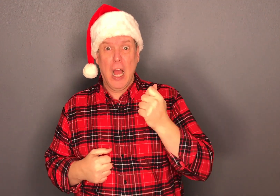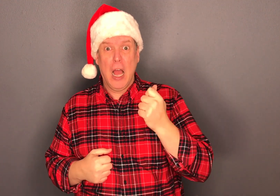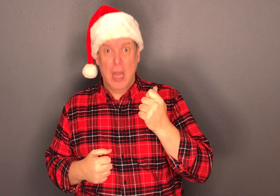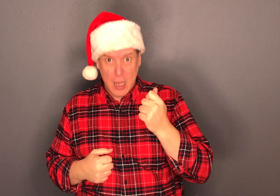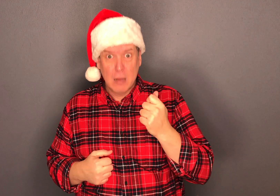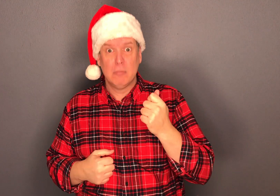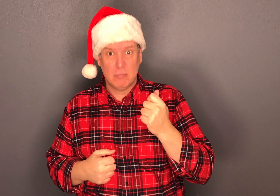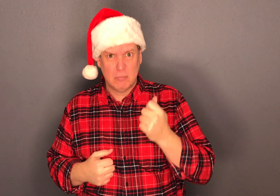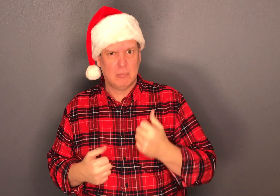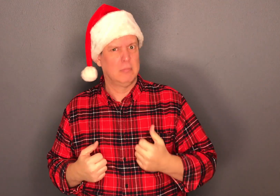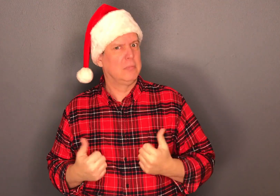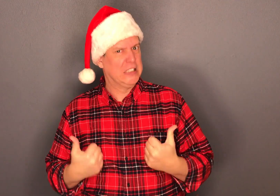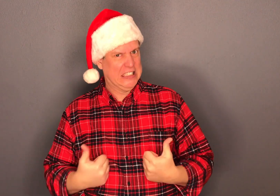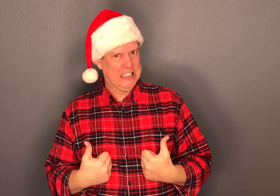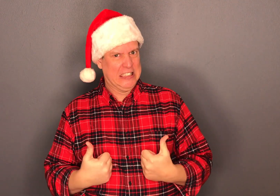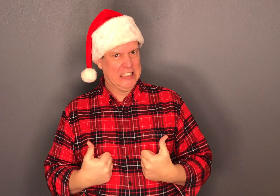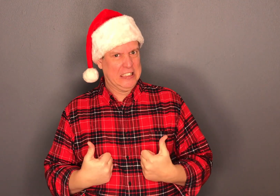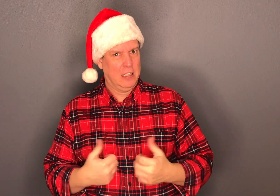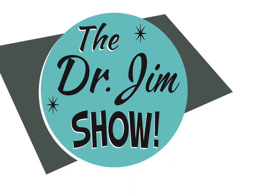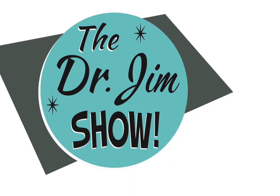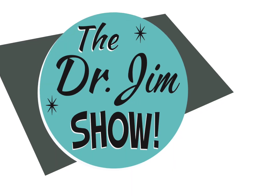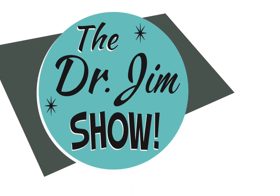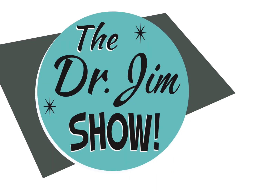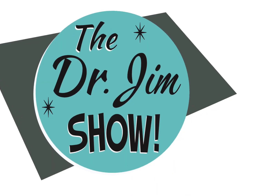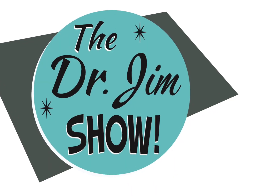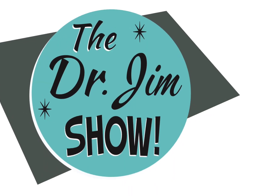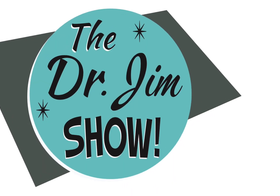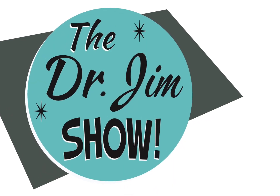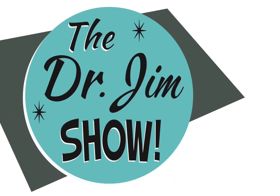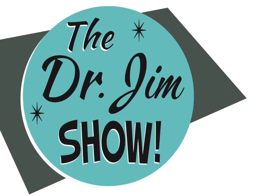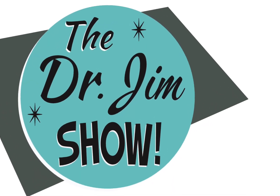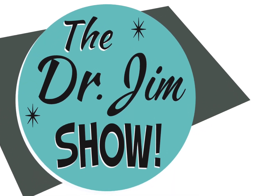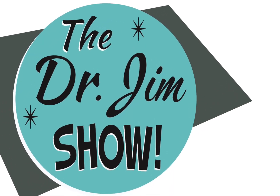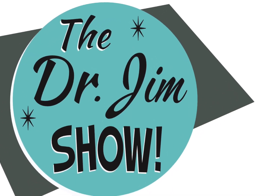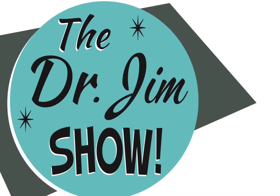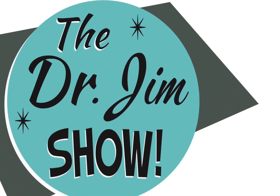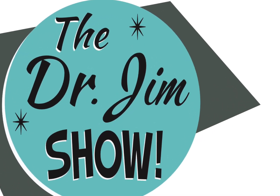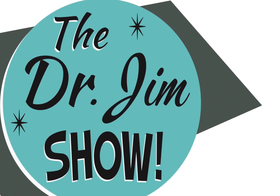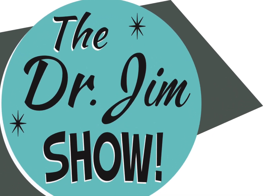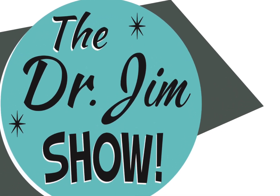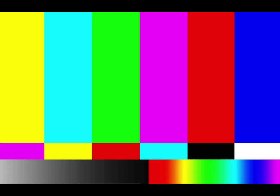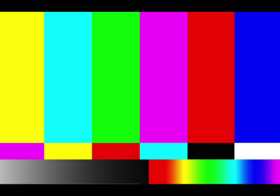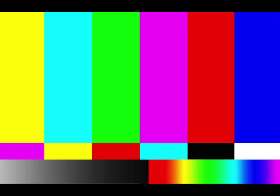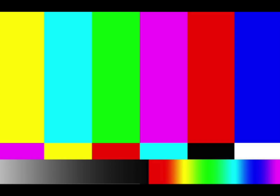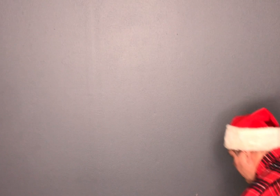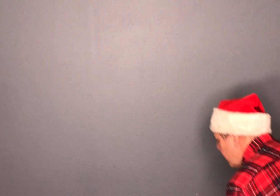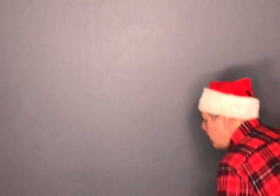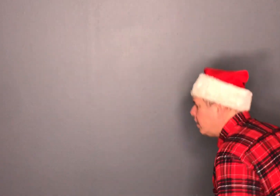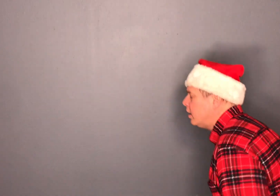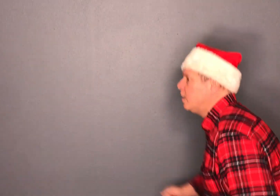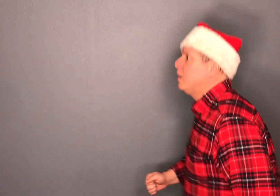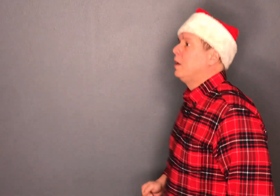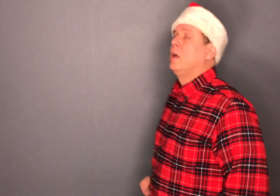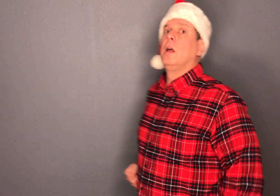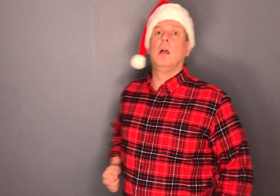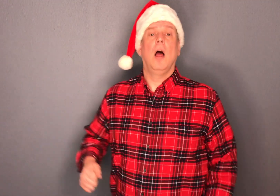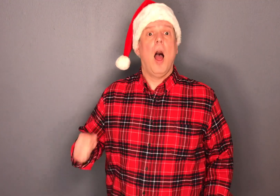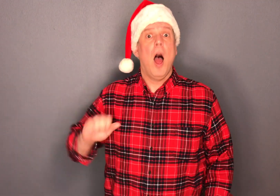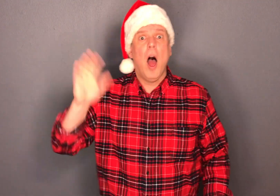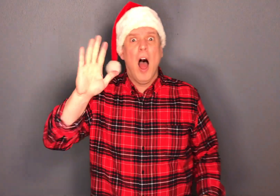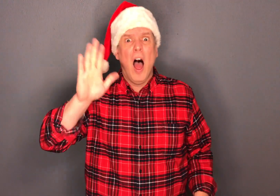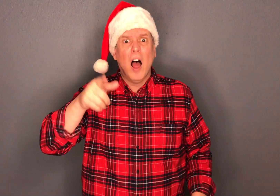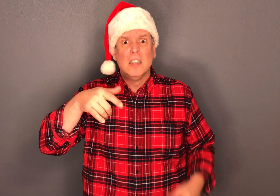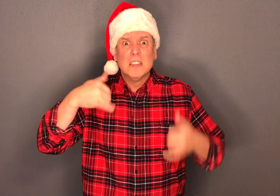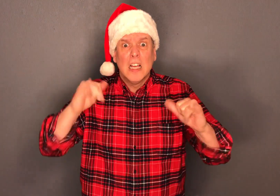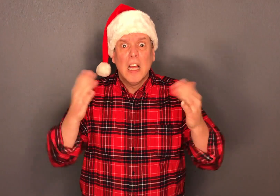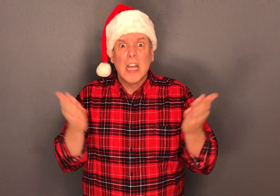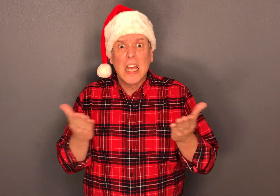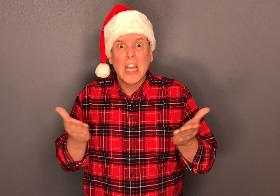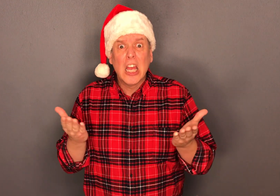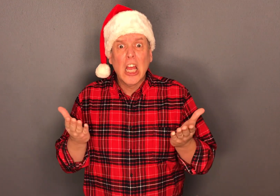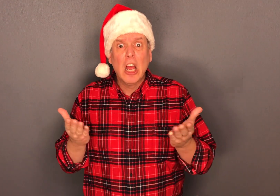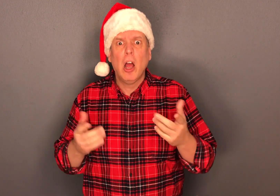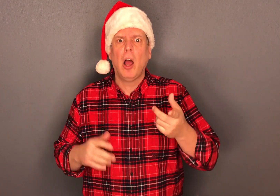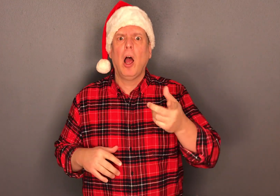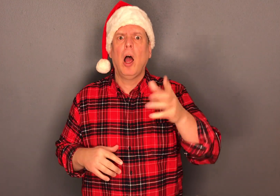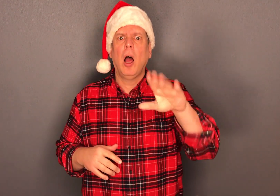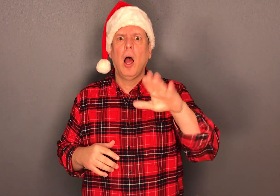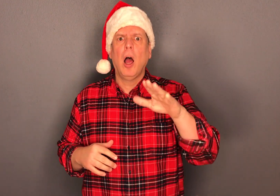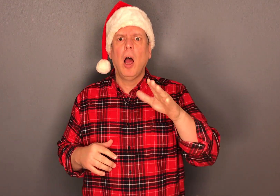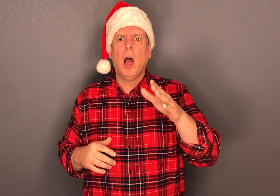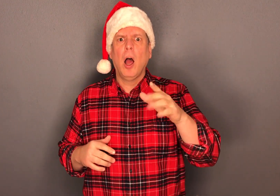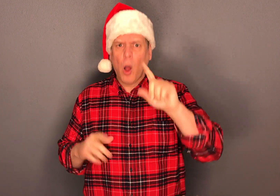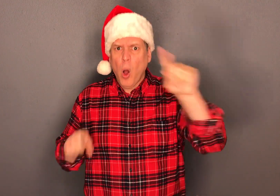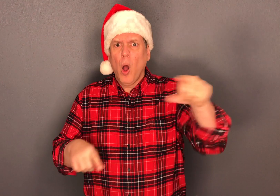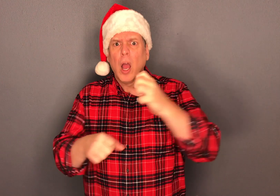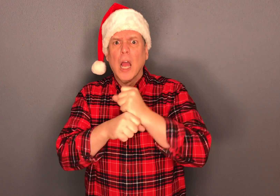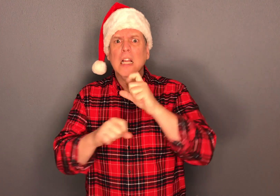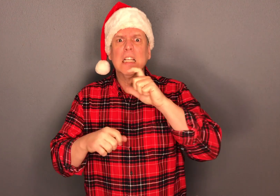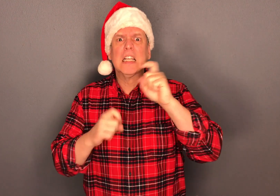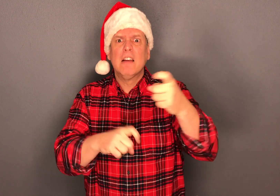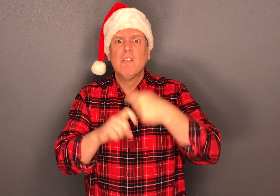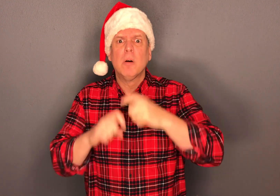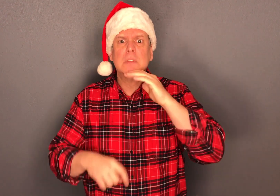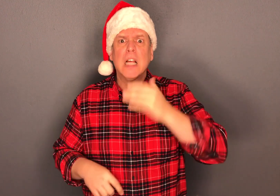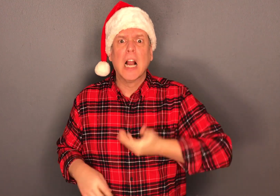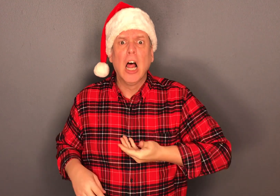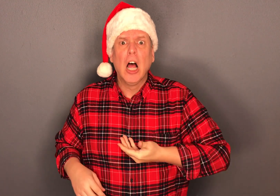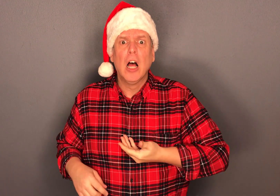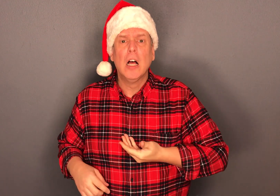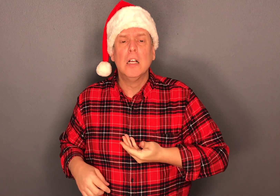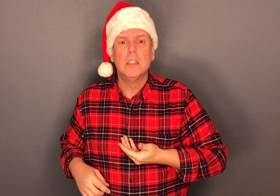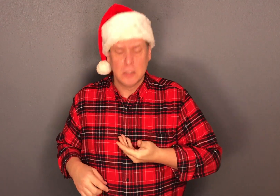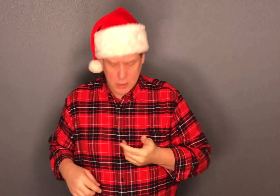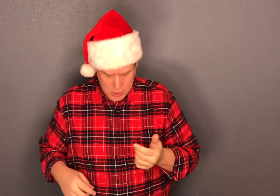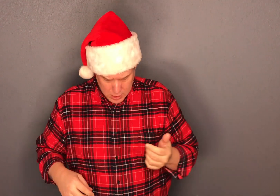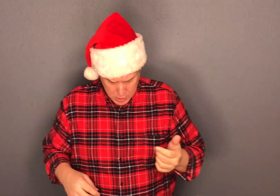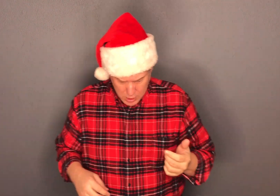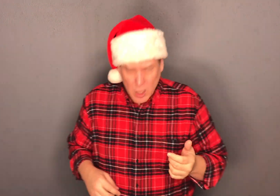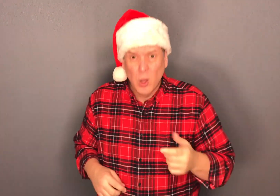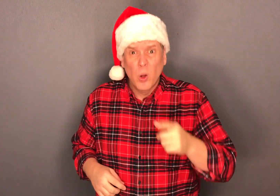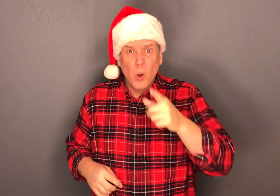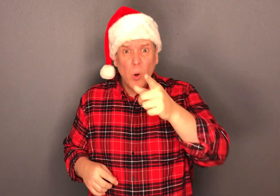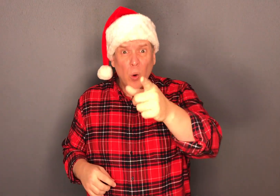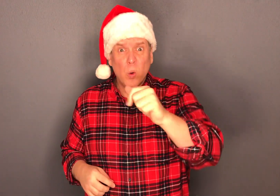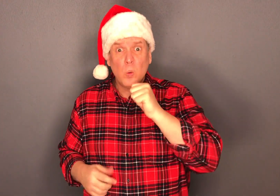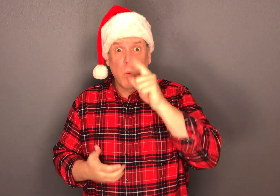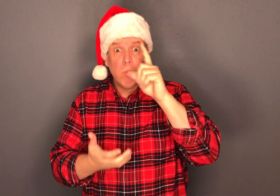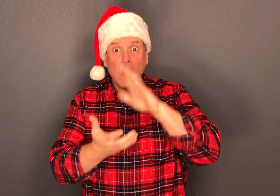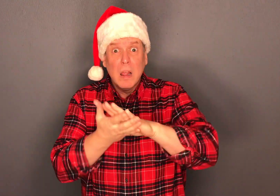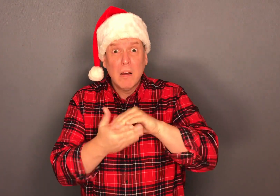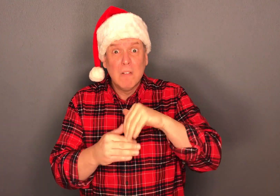subscribe alright oh you're still here go get your gifts from Santa you don't